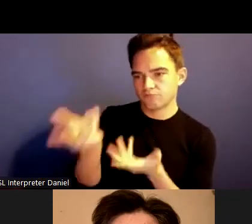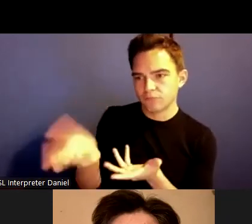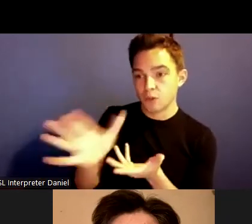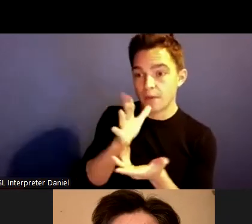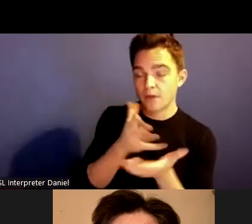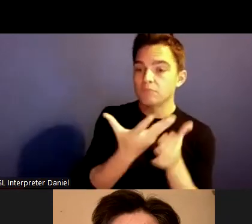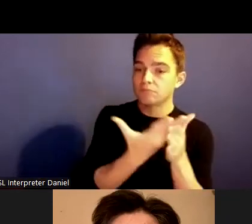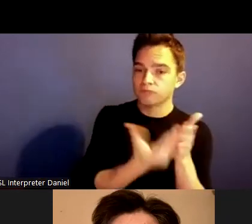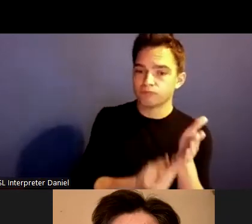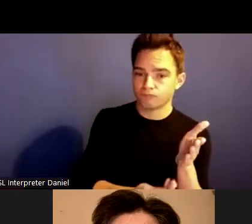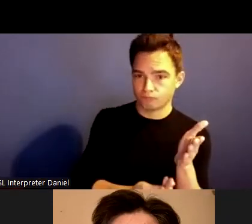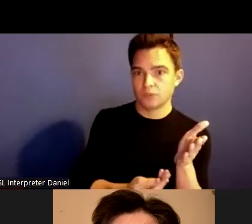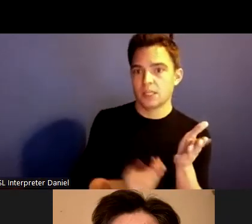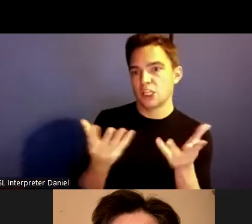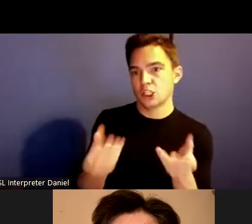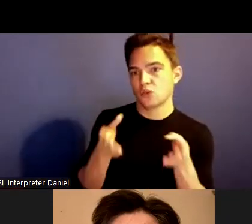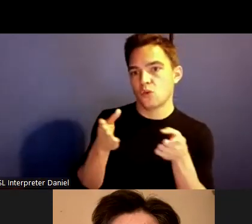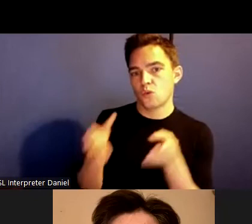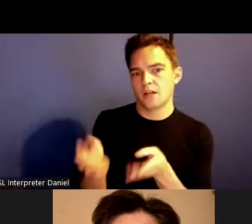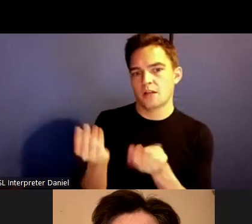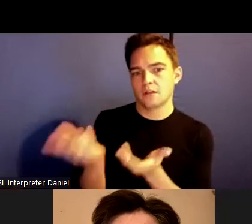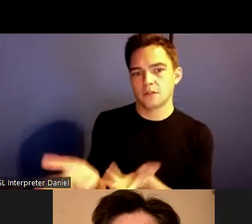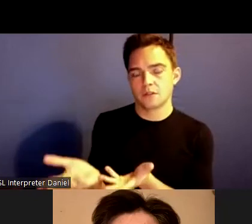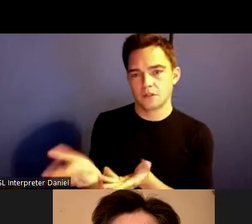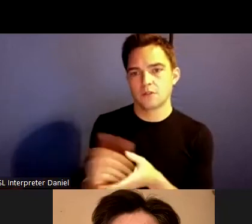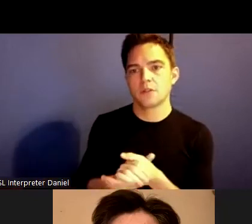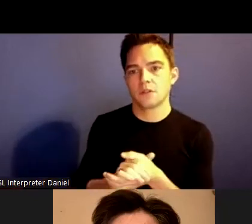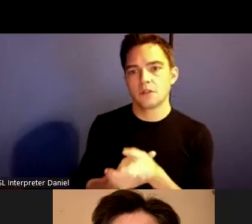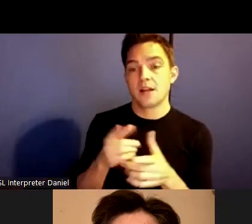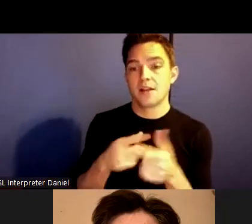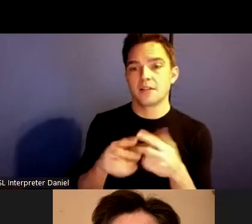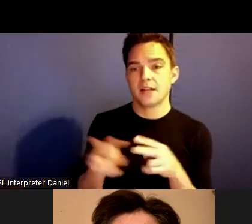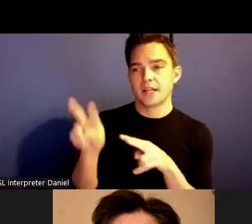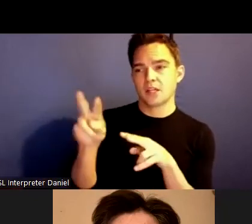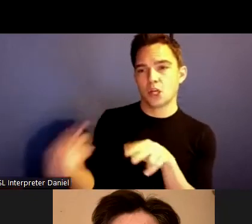passed away in a gentle way. And I looked at him, and there was a